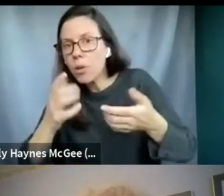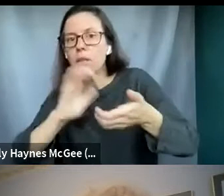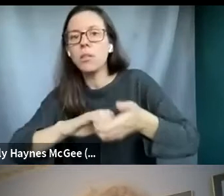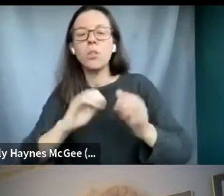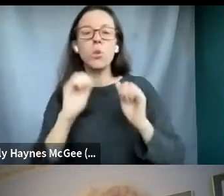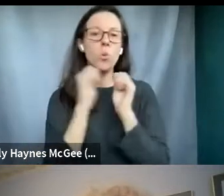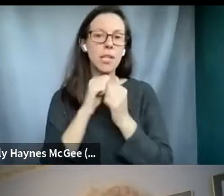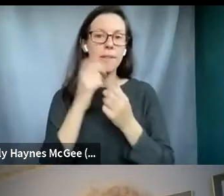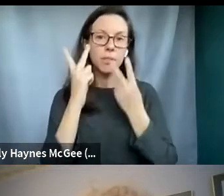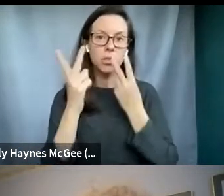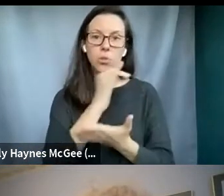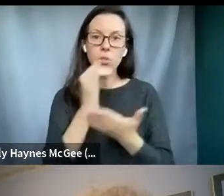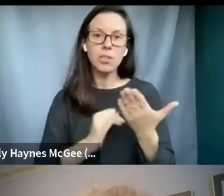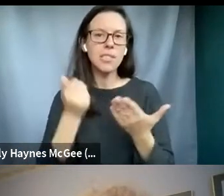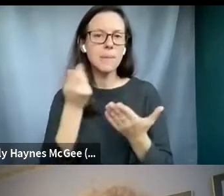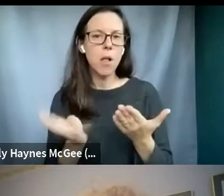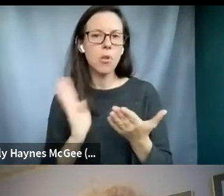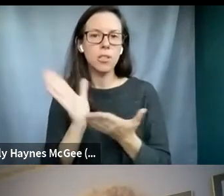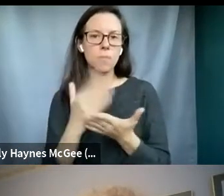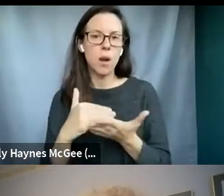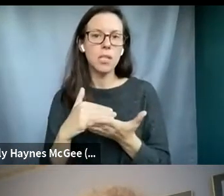is multiple components to that. Right.